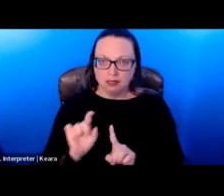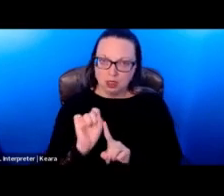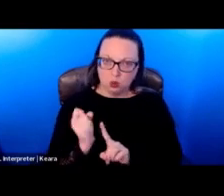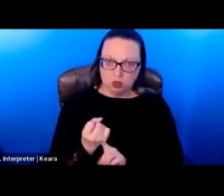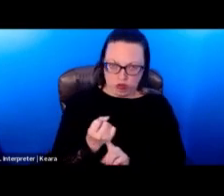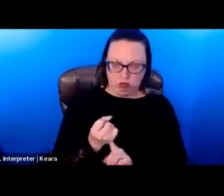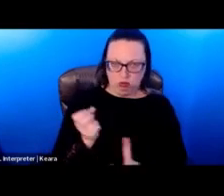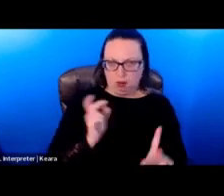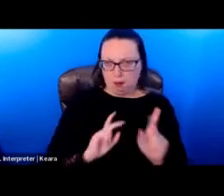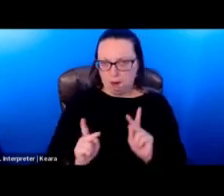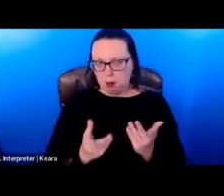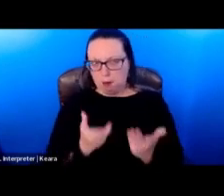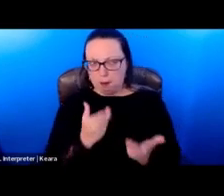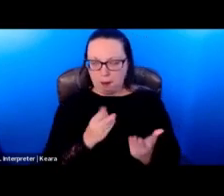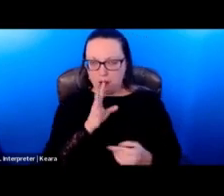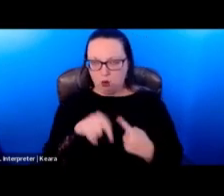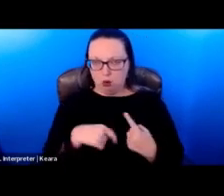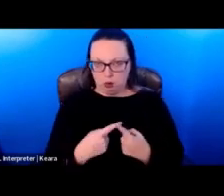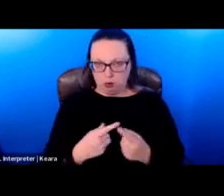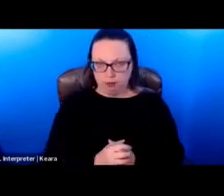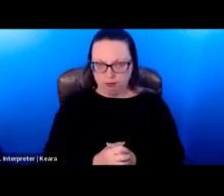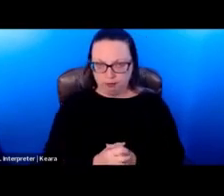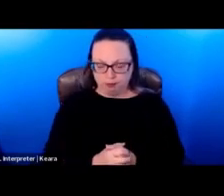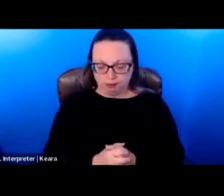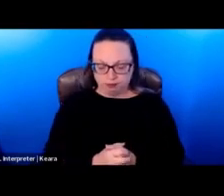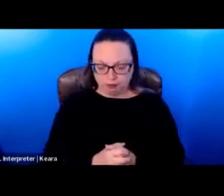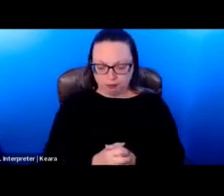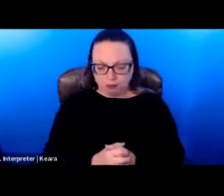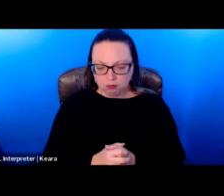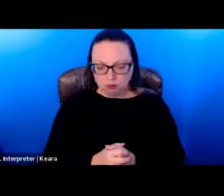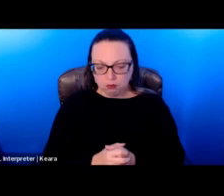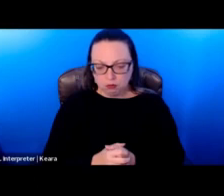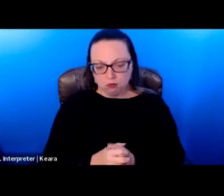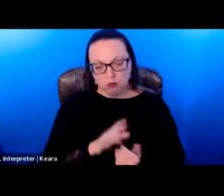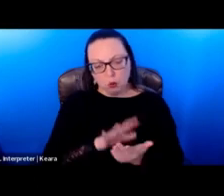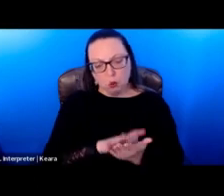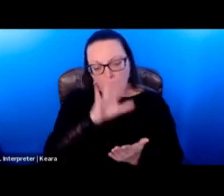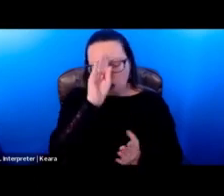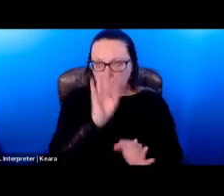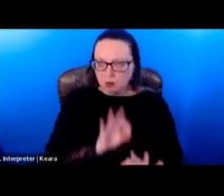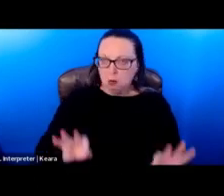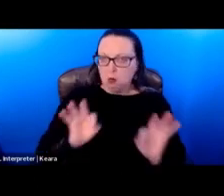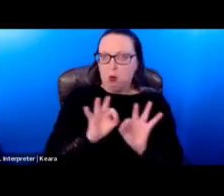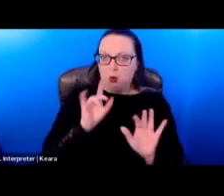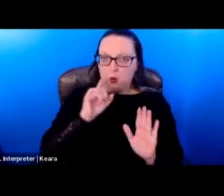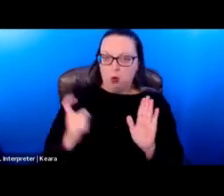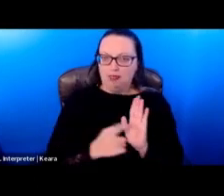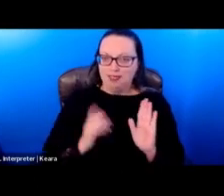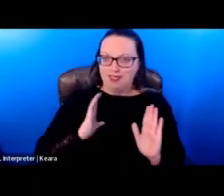people might talk about. We learned about that it was important to recognize what our boundaries were as, as peer